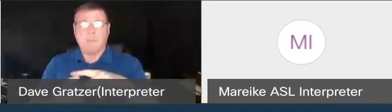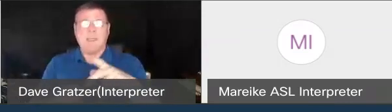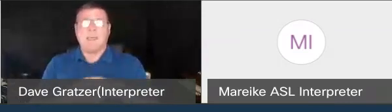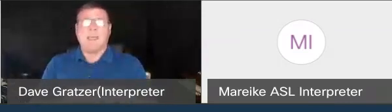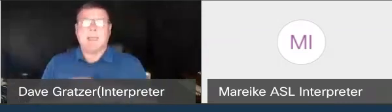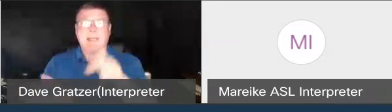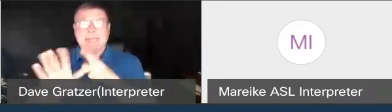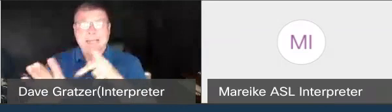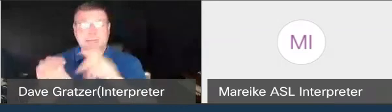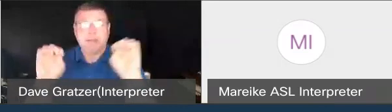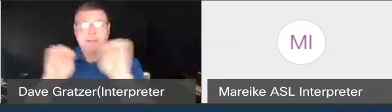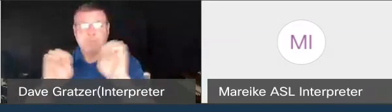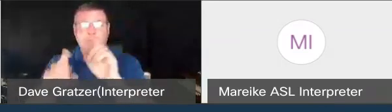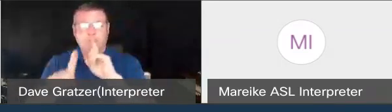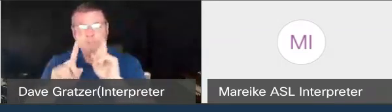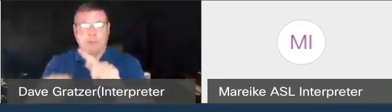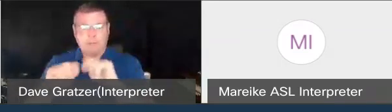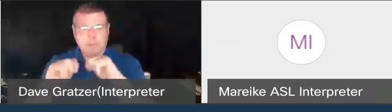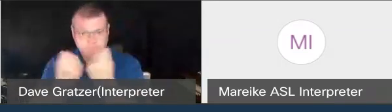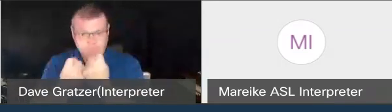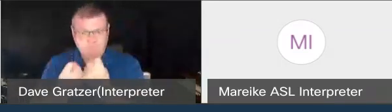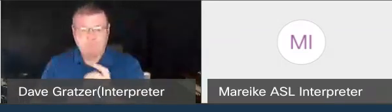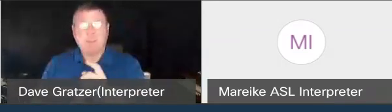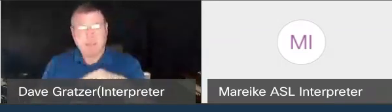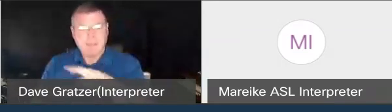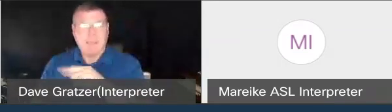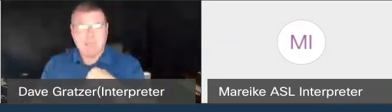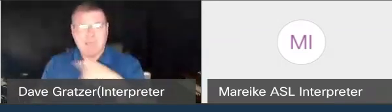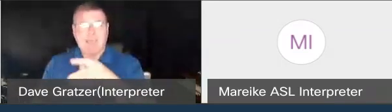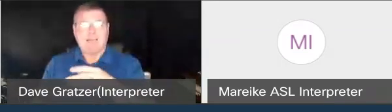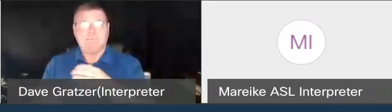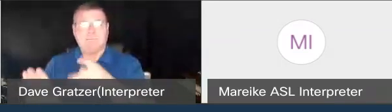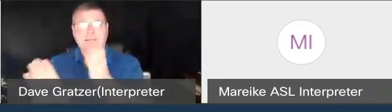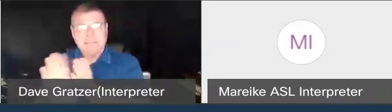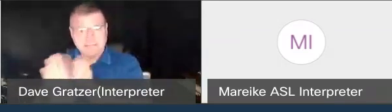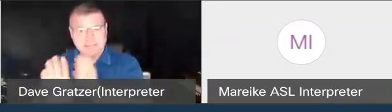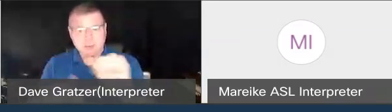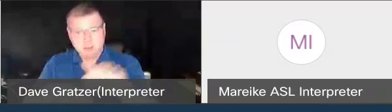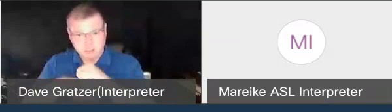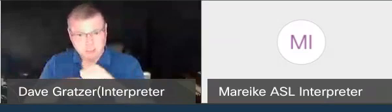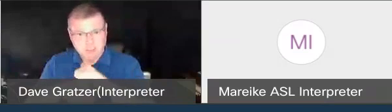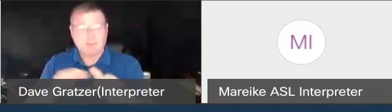These are individuals that actually have, uh, psychological training and, uh, had advanced certifications.